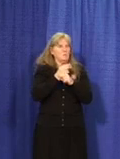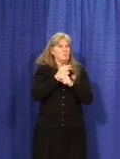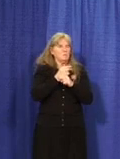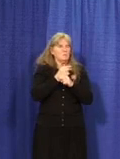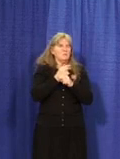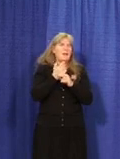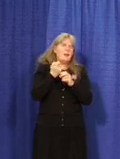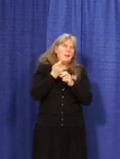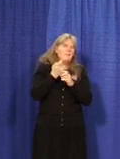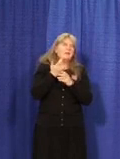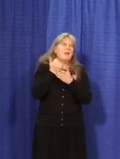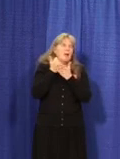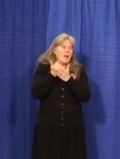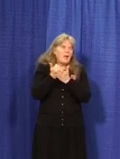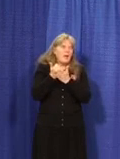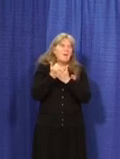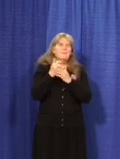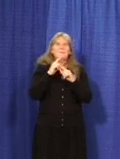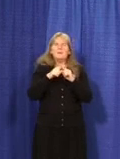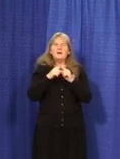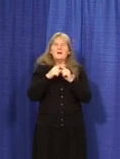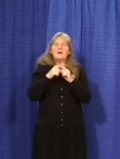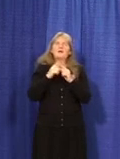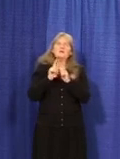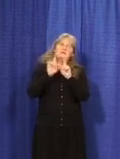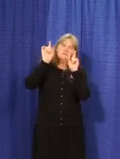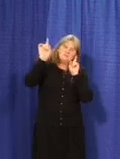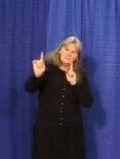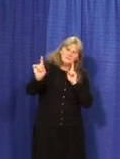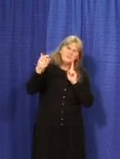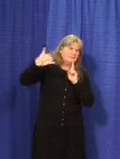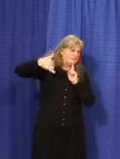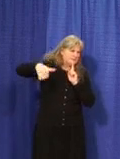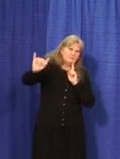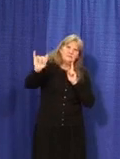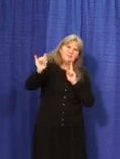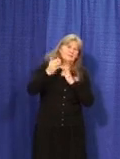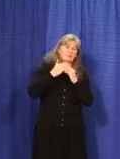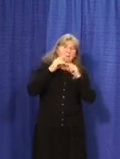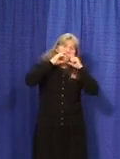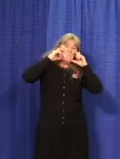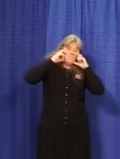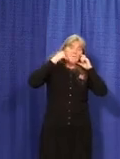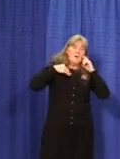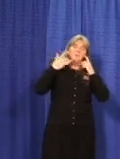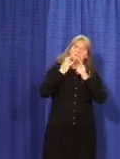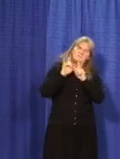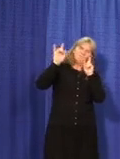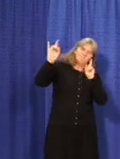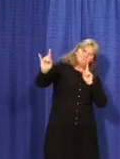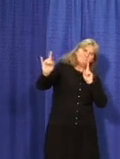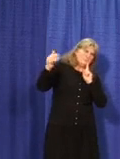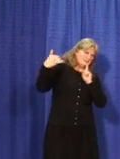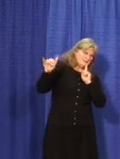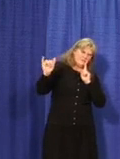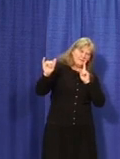with some creativity. Distance rules applied, regardless of your mask. This means 6 feet apart between